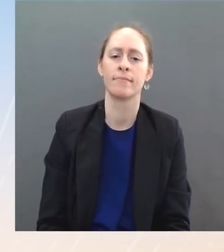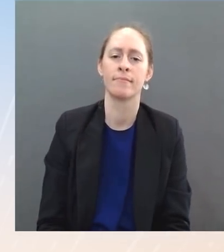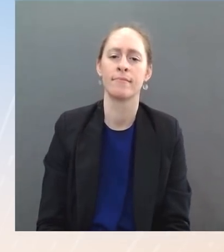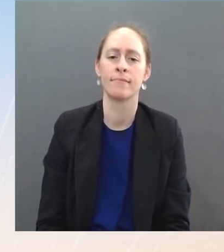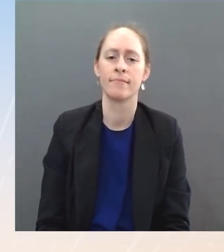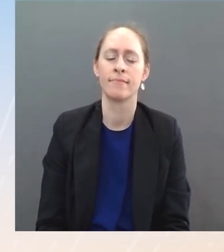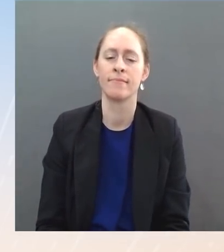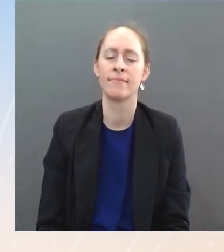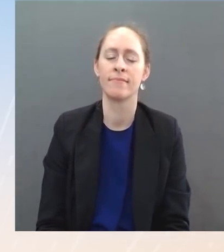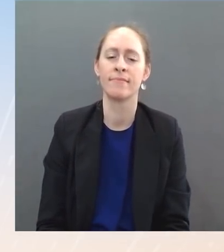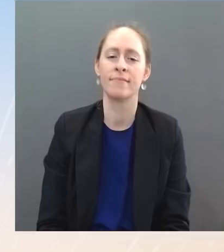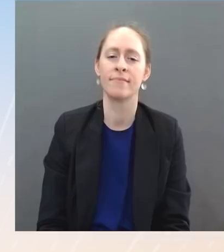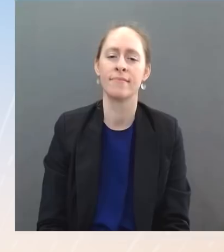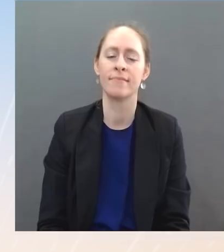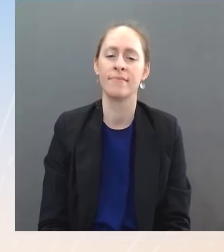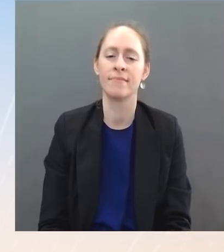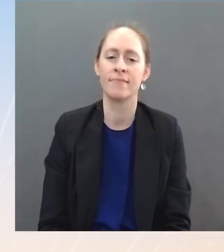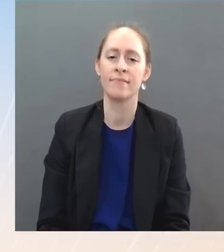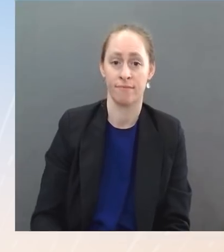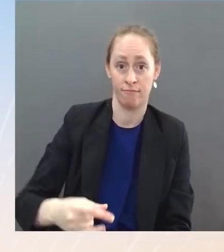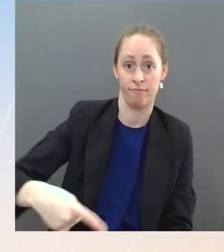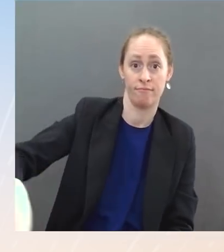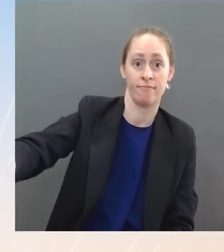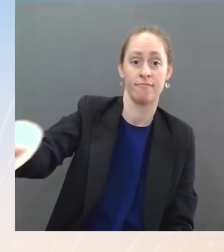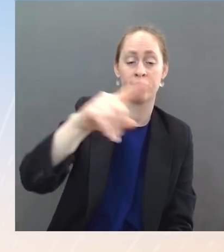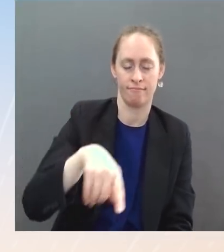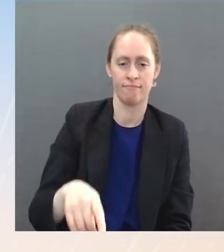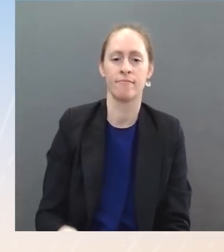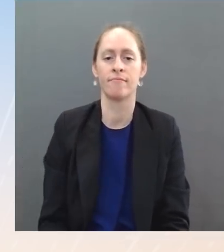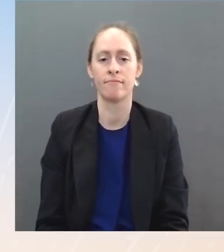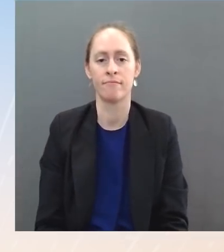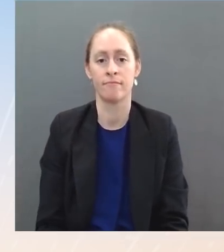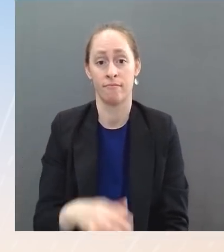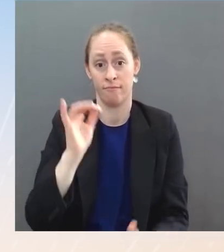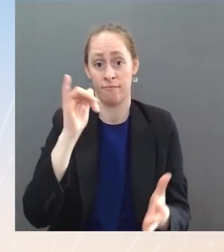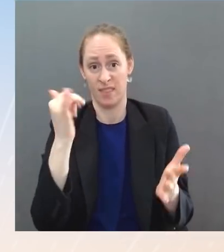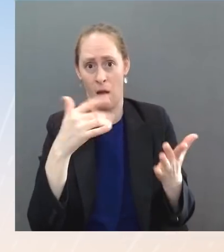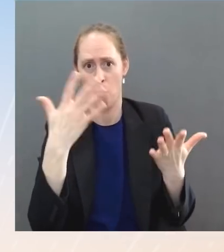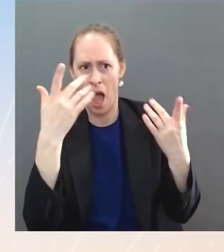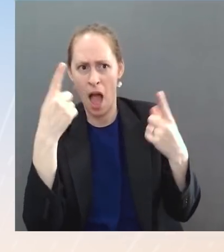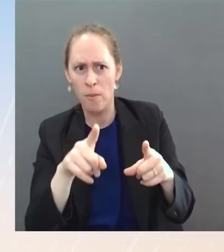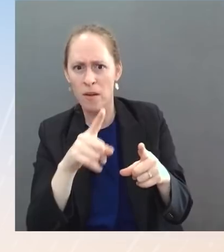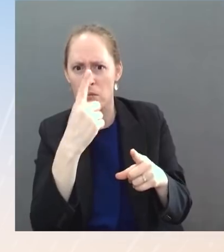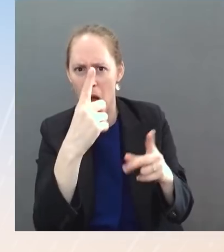over a considerab- -- a considerable period of time and involving, frankly, mass death,